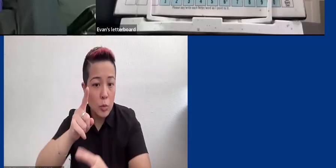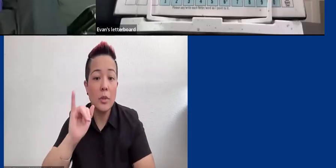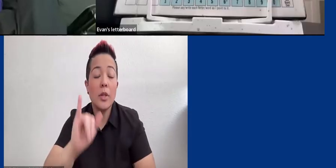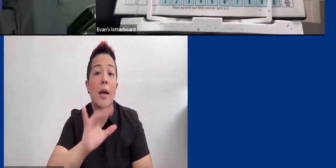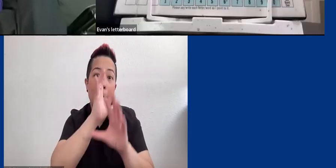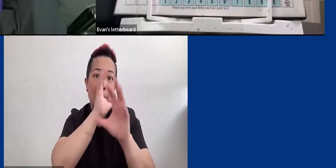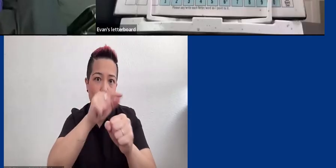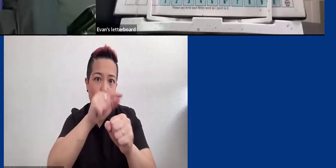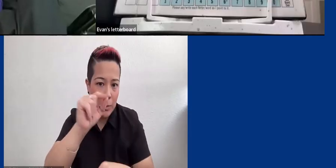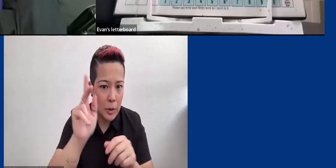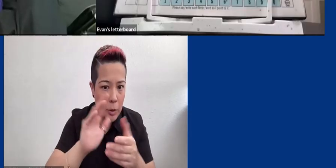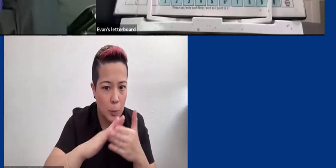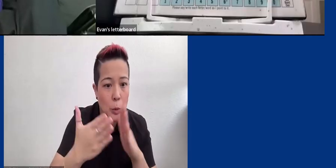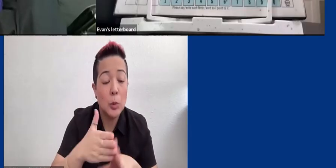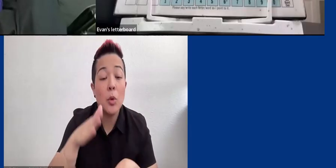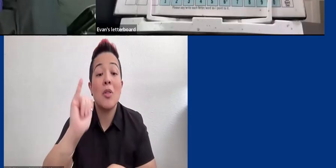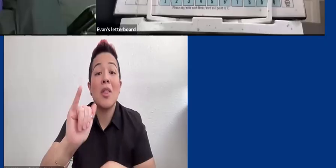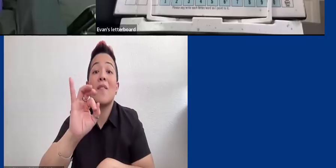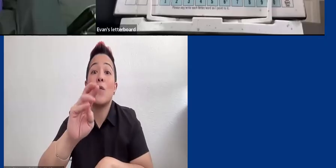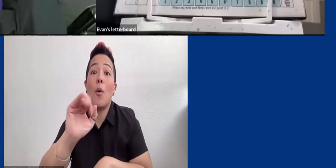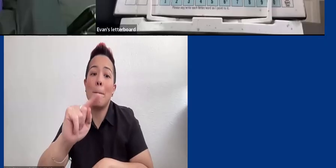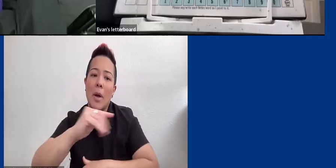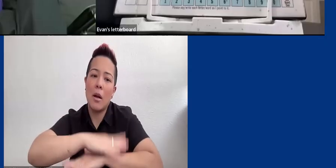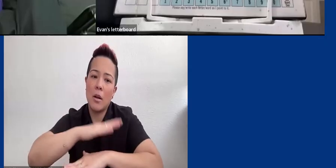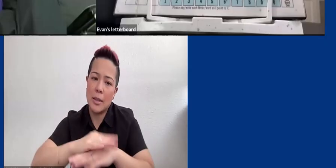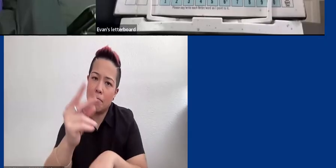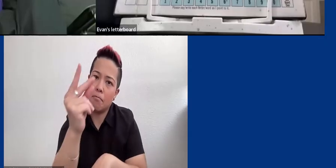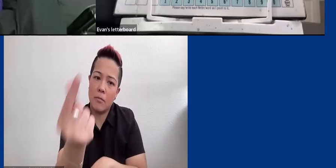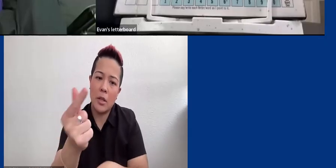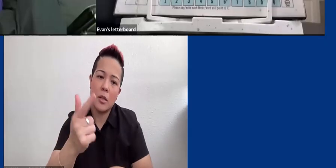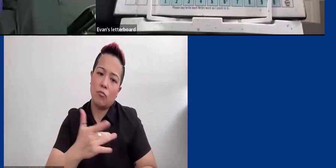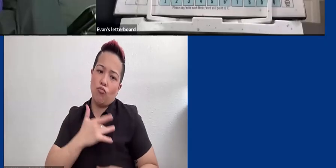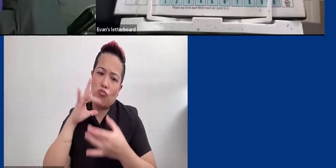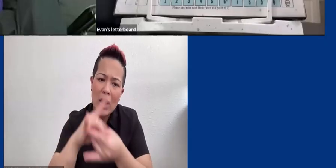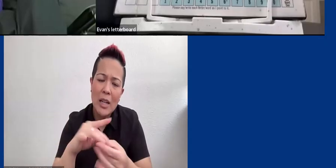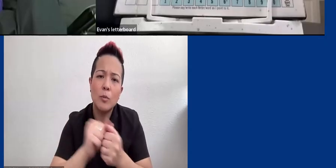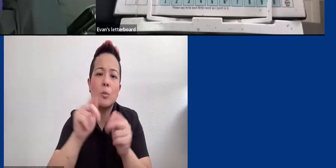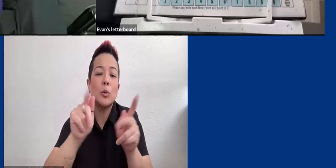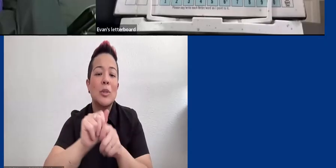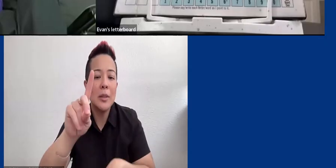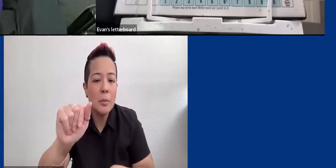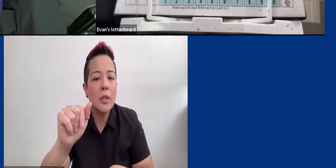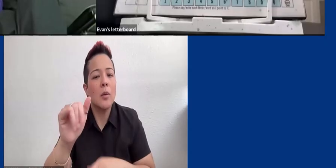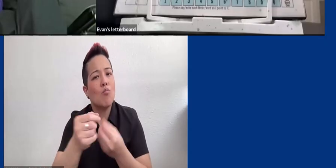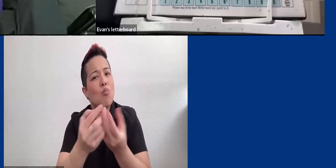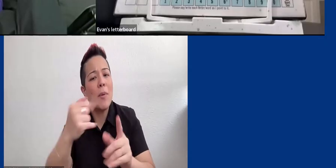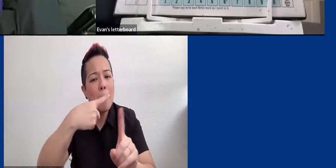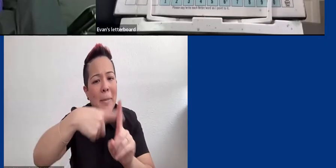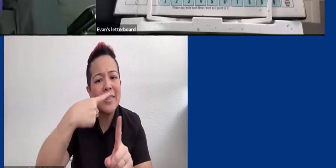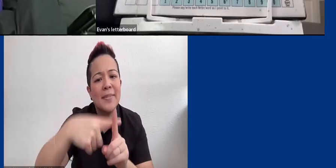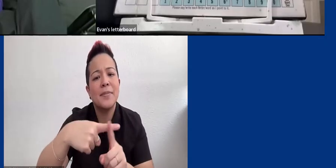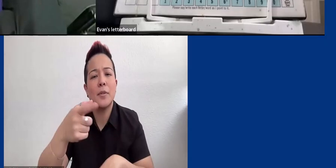relatable and affirming content that has been sorely missing from the current media landscape it shifts